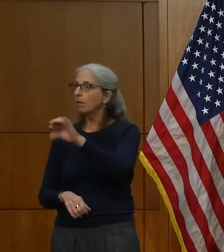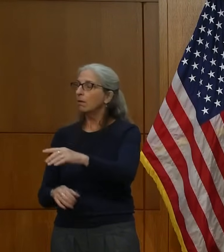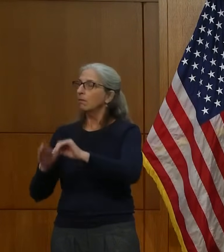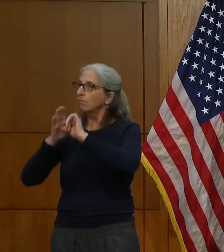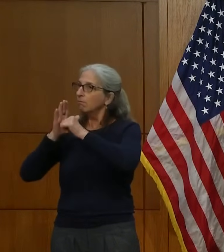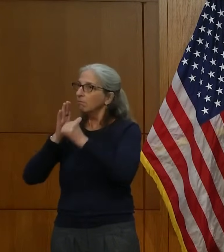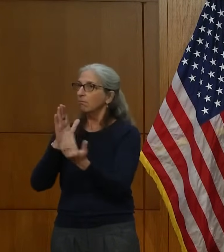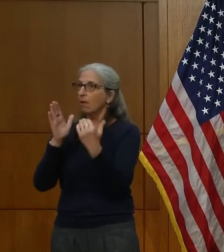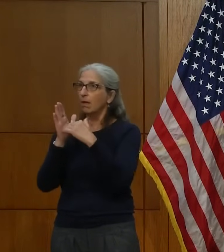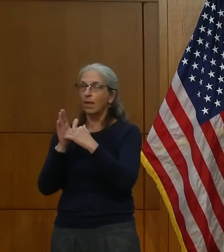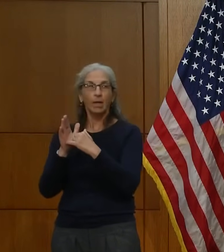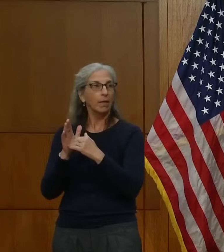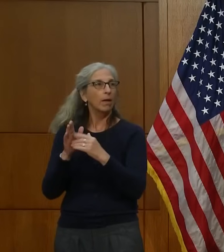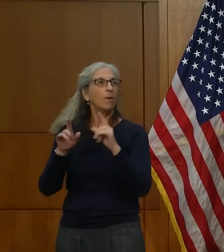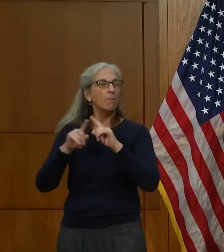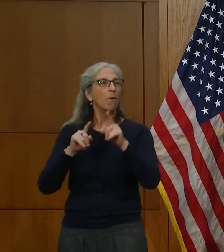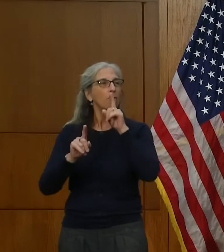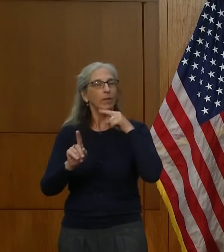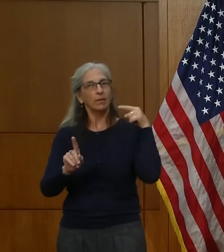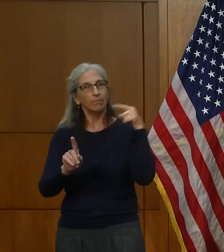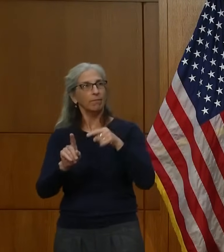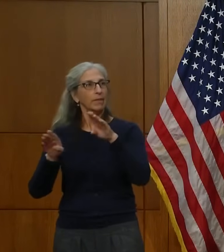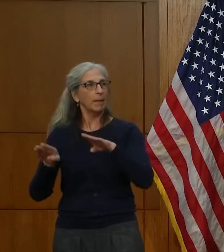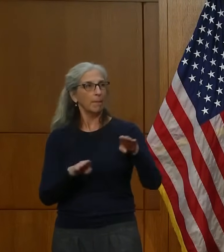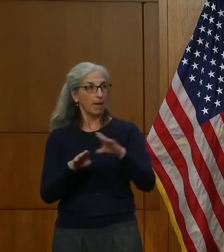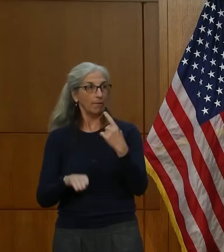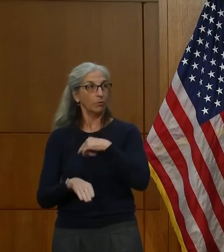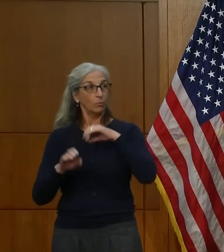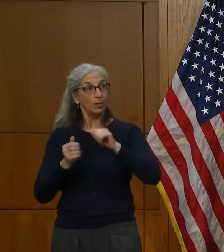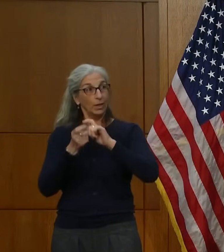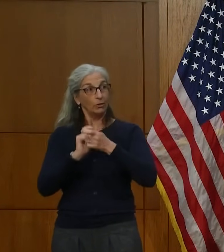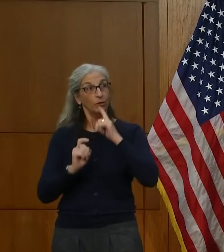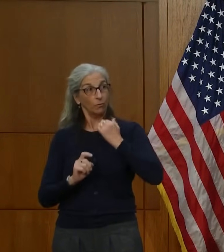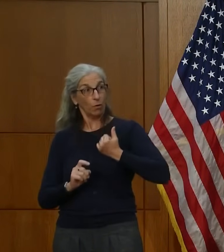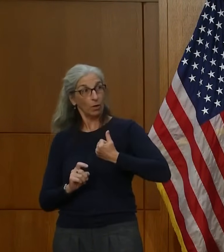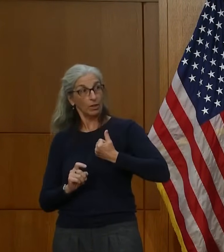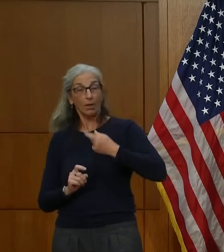WE'RE DOING, AND WE'VE OUTLINED THEM, BUT WE DON'T WANT TO GET TO FOCUS ON THAT. WHEN THE ROOT